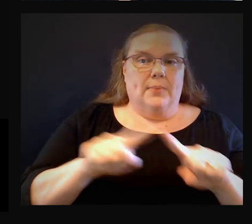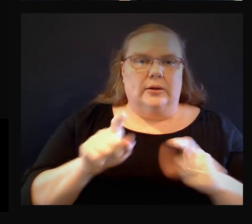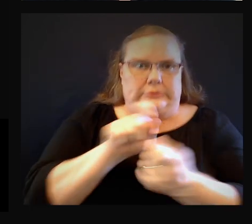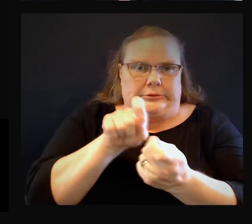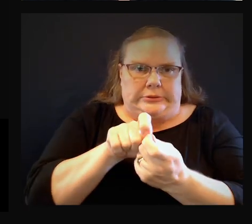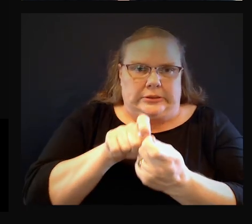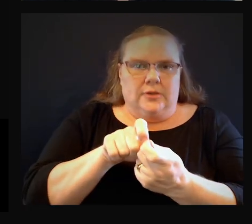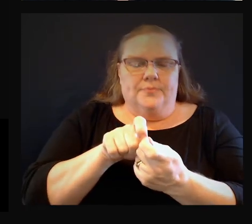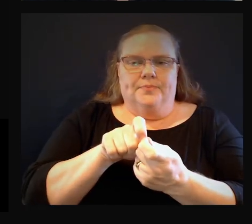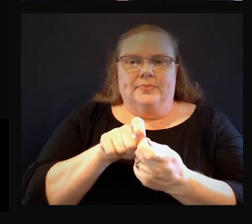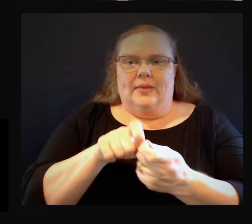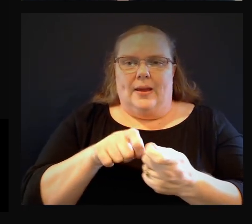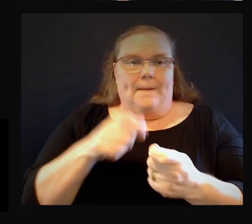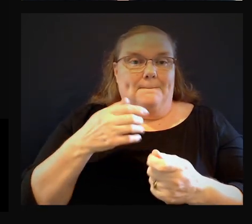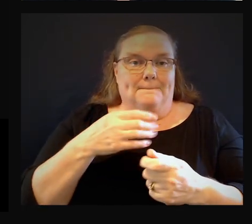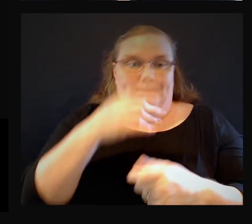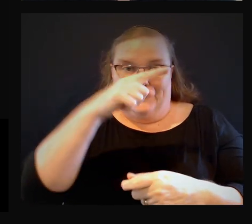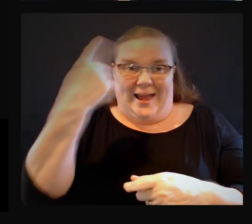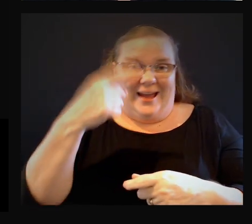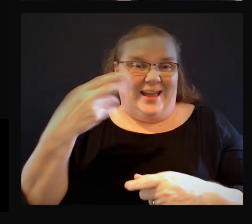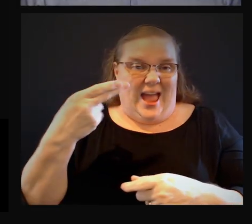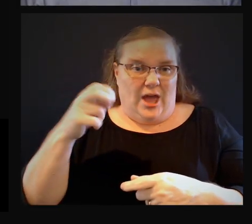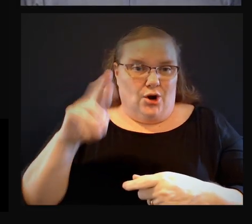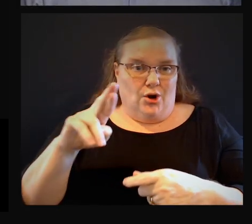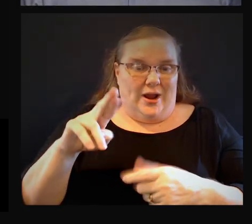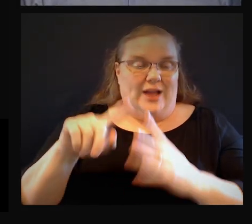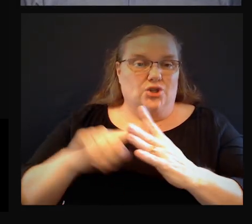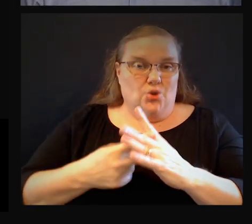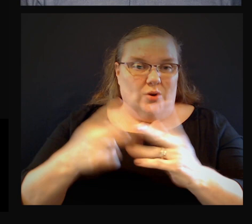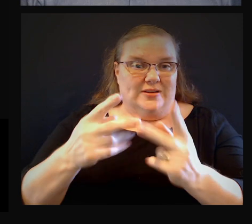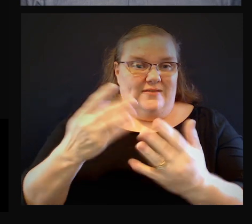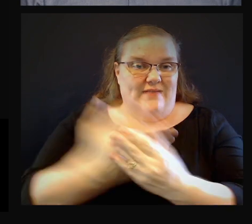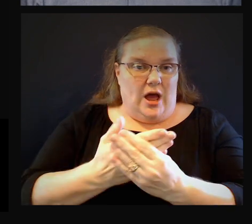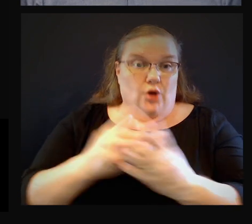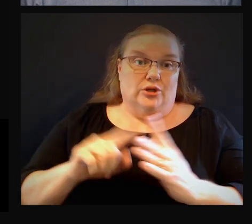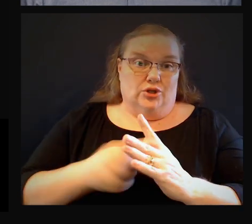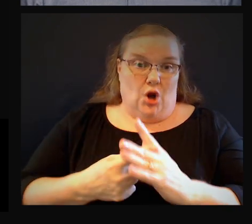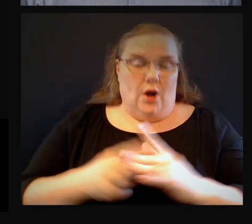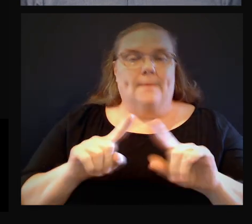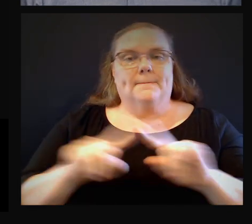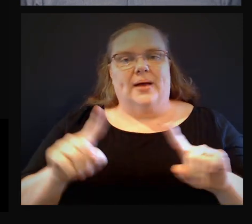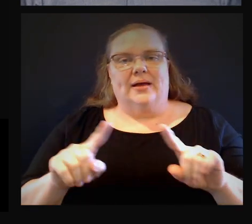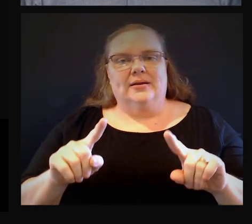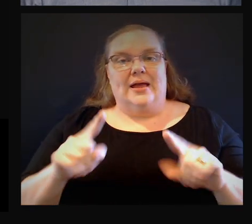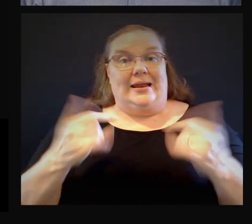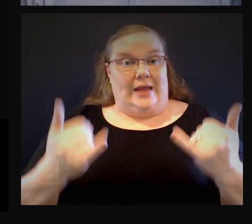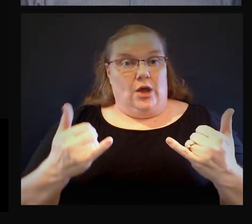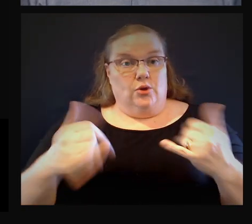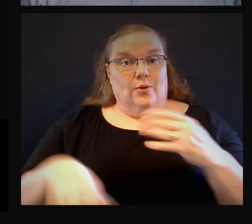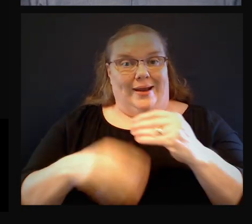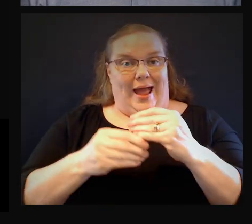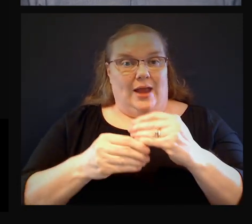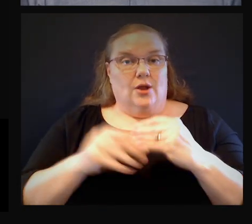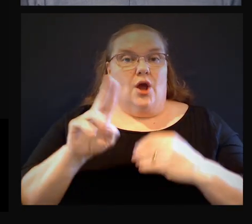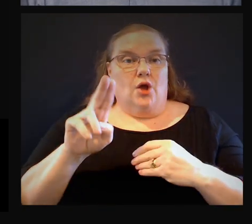of creating a blank header and source file to start from scratch. Now, you can add an Unreal class without leaving Visual Studio.